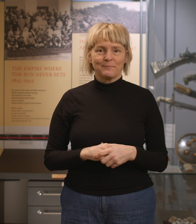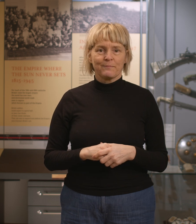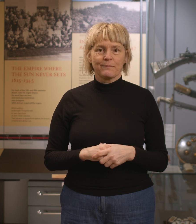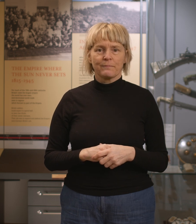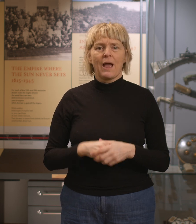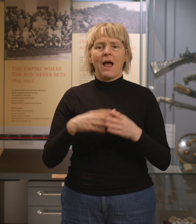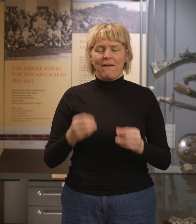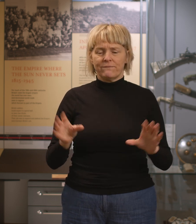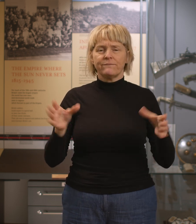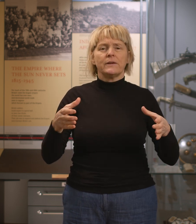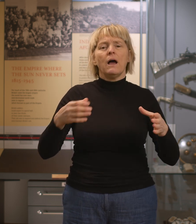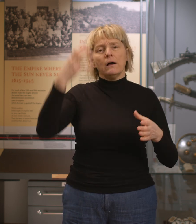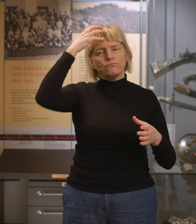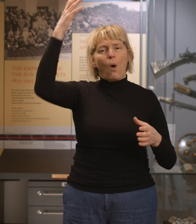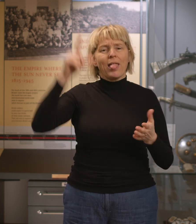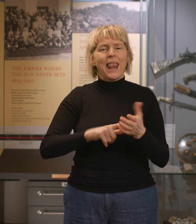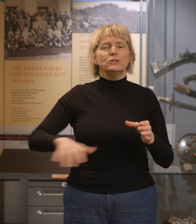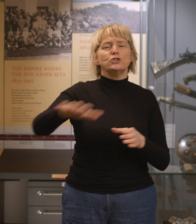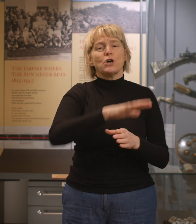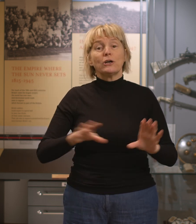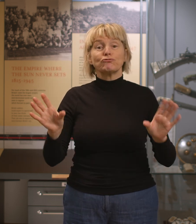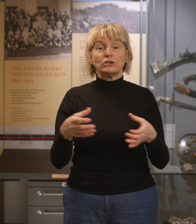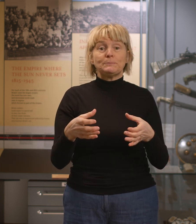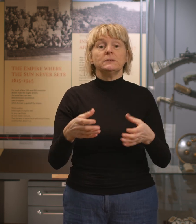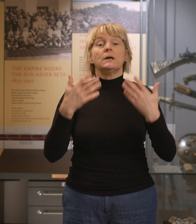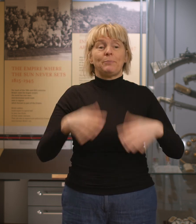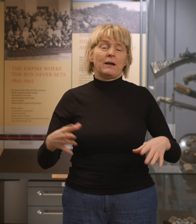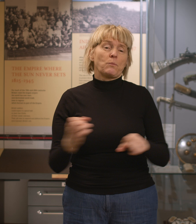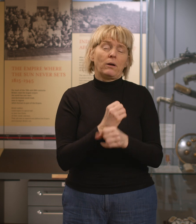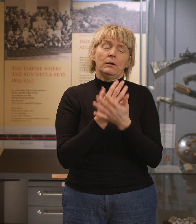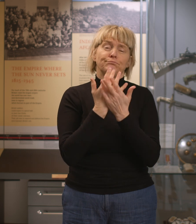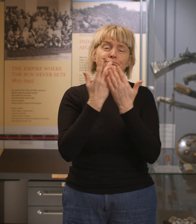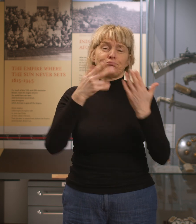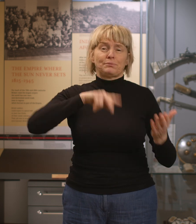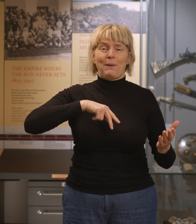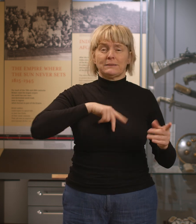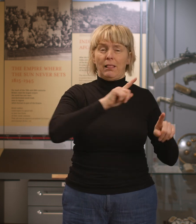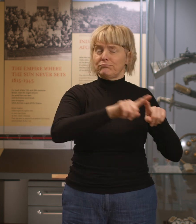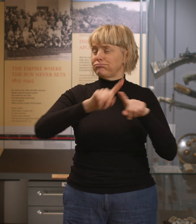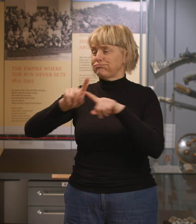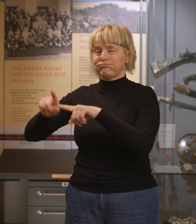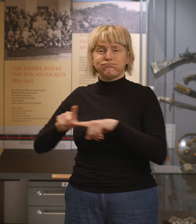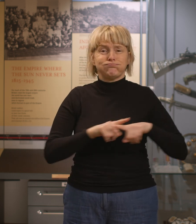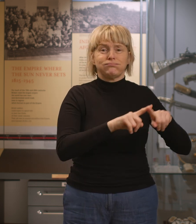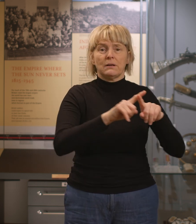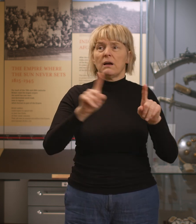Members of The Royal Leicestershire Regiment won a wide variety of medals throughout their history